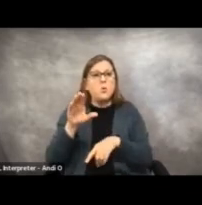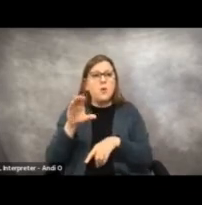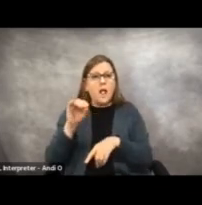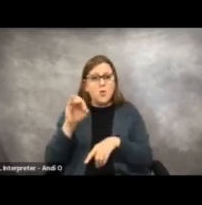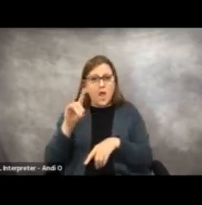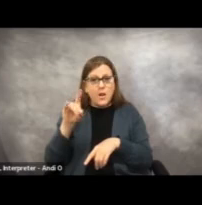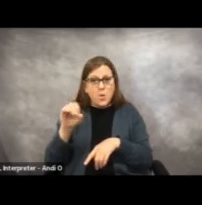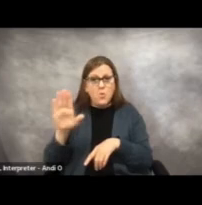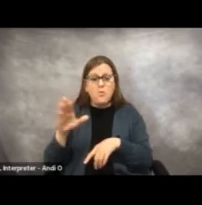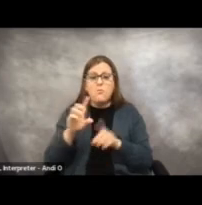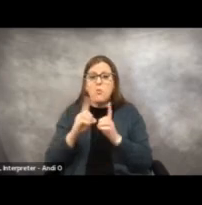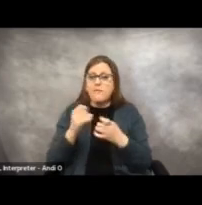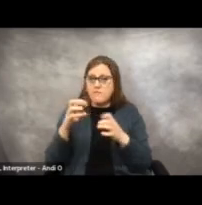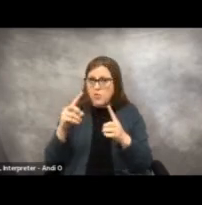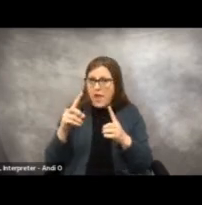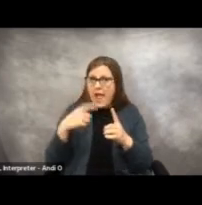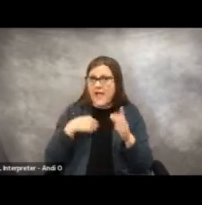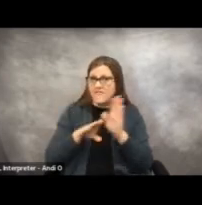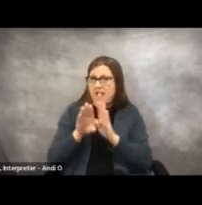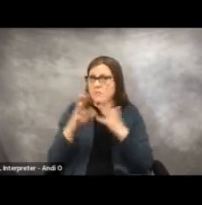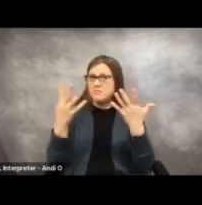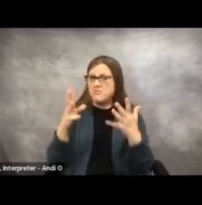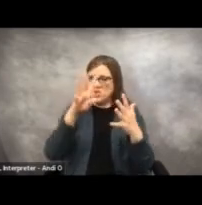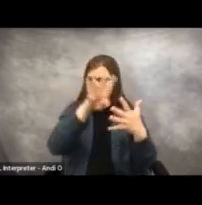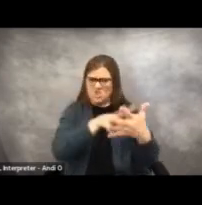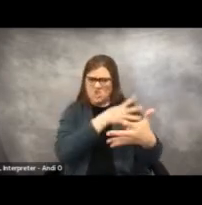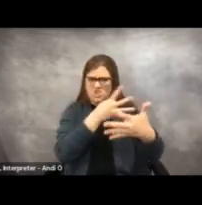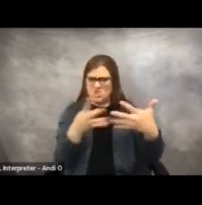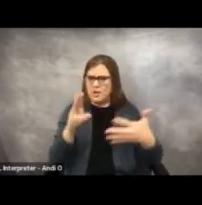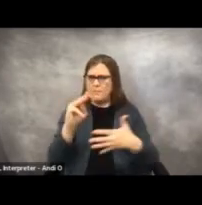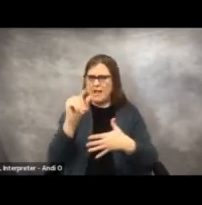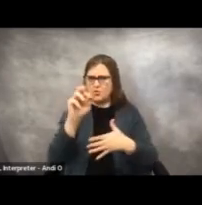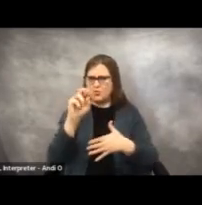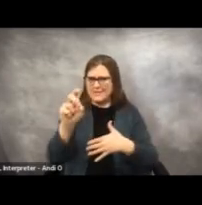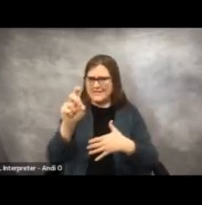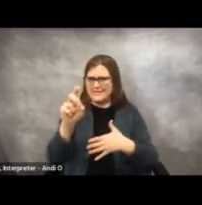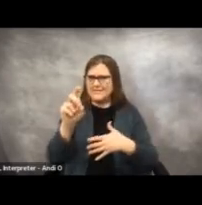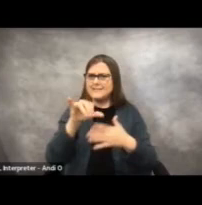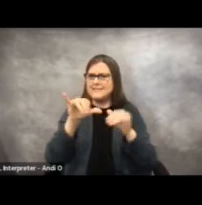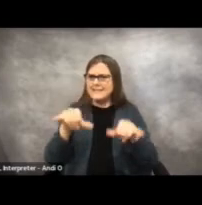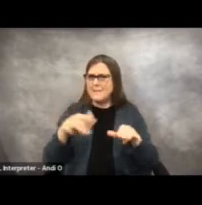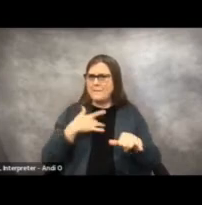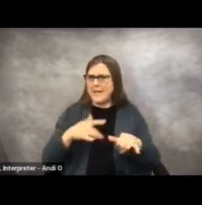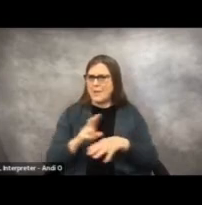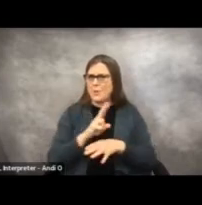comprehensive matrix based system that utilizes what we call the building blocks of